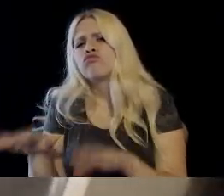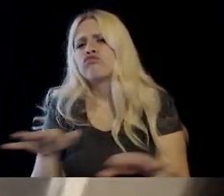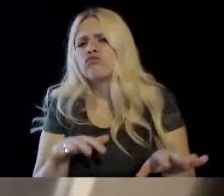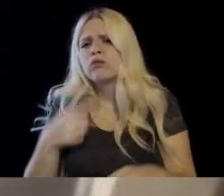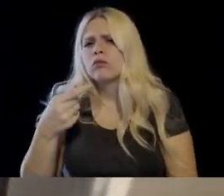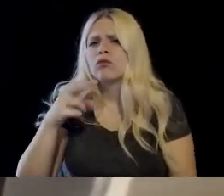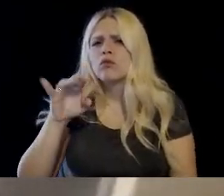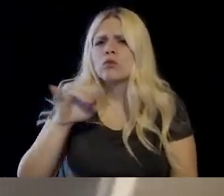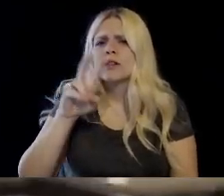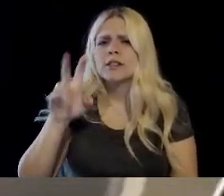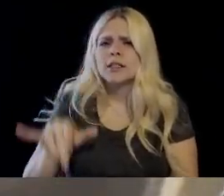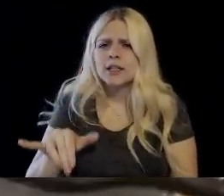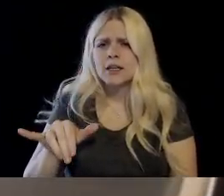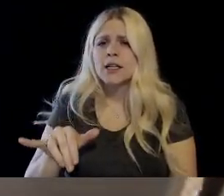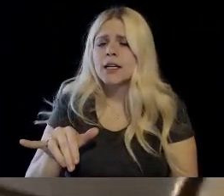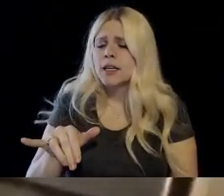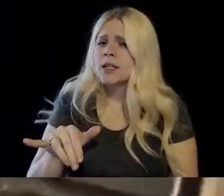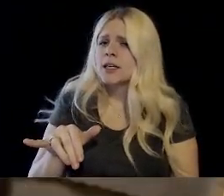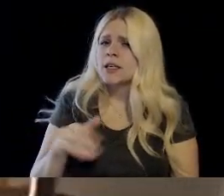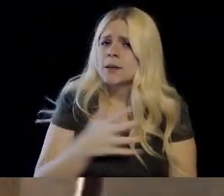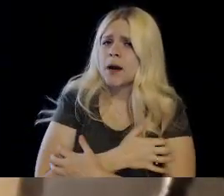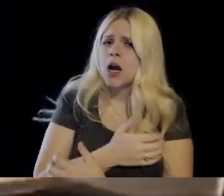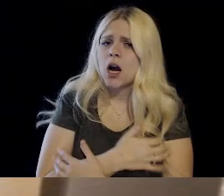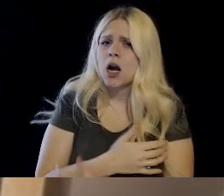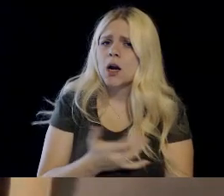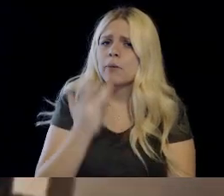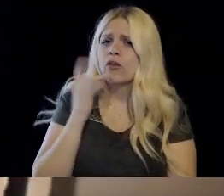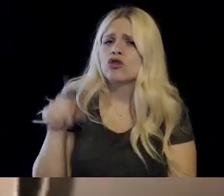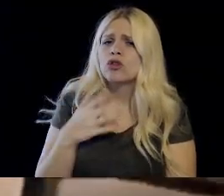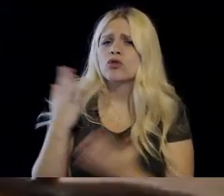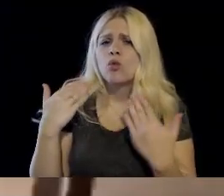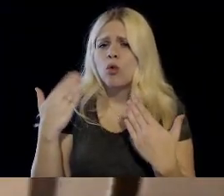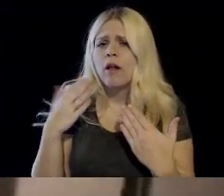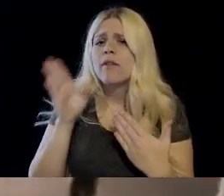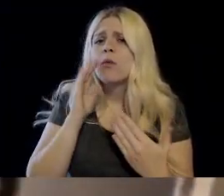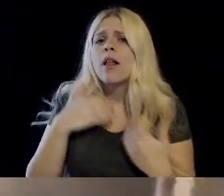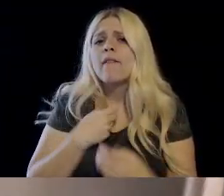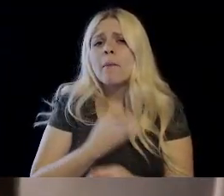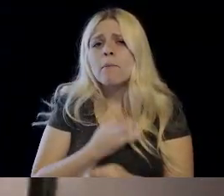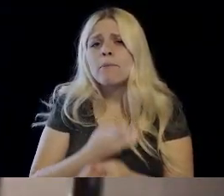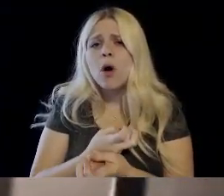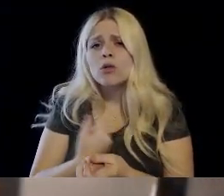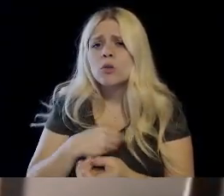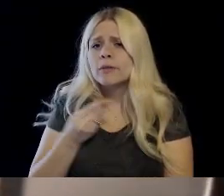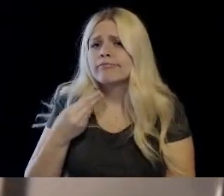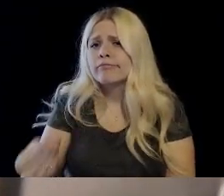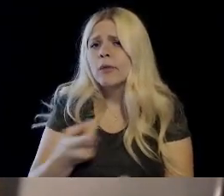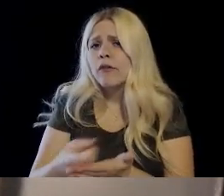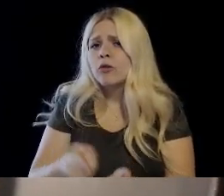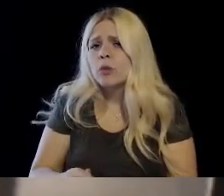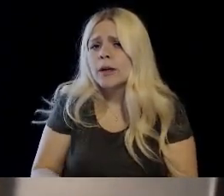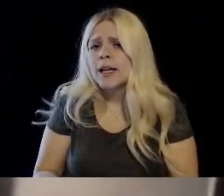Joanne: They give bones once a week and they like to chew on their bones in the pool. Erica: Now, this is just a back holding pool. Joanne: Mm-hmm.